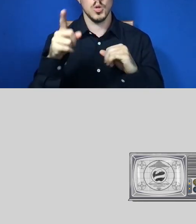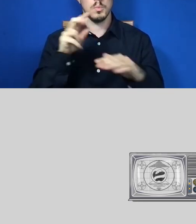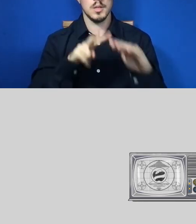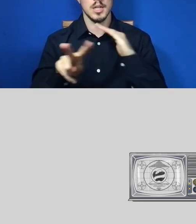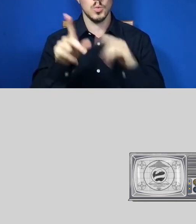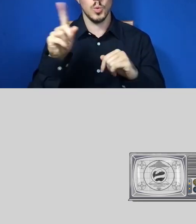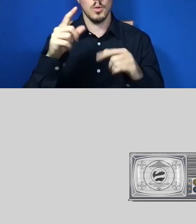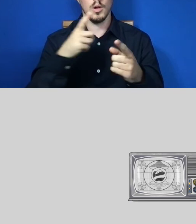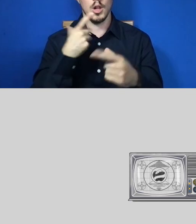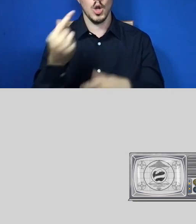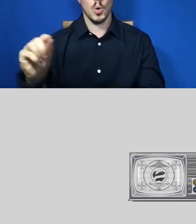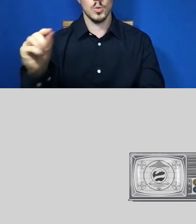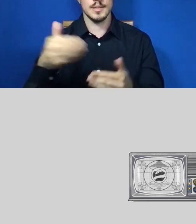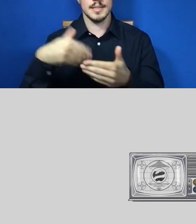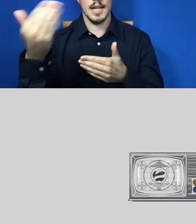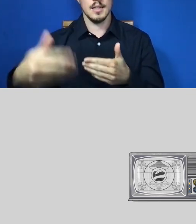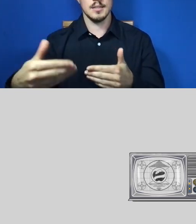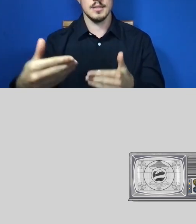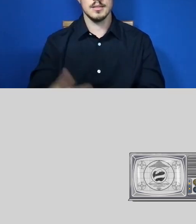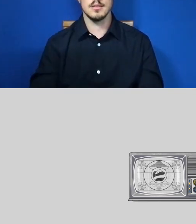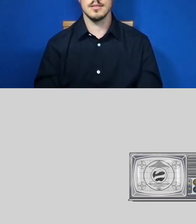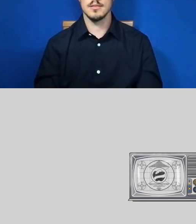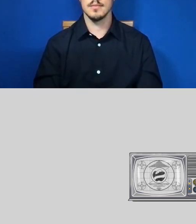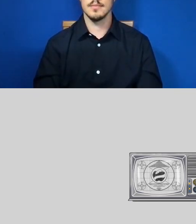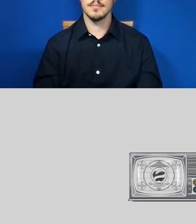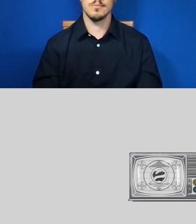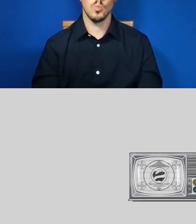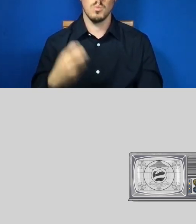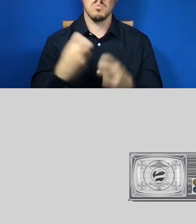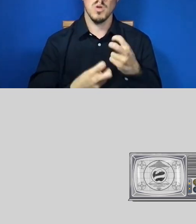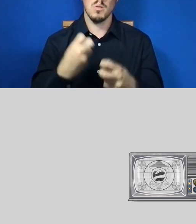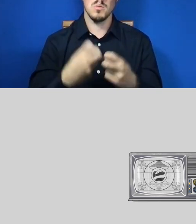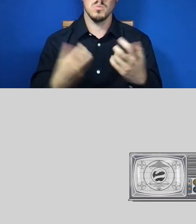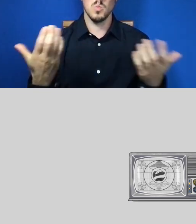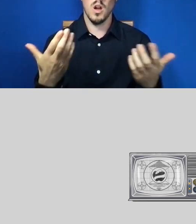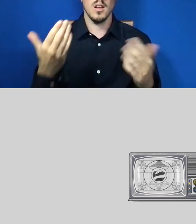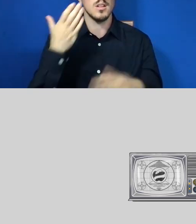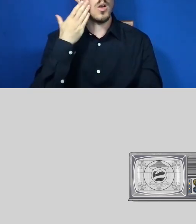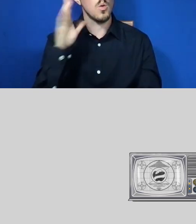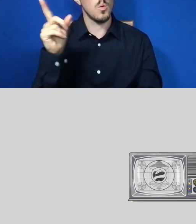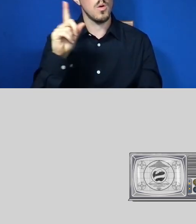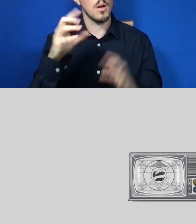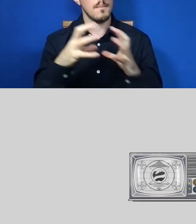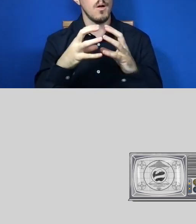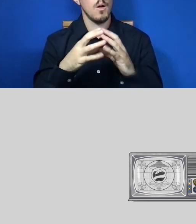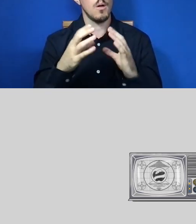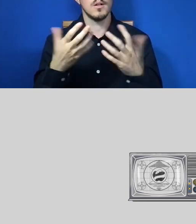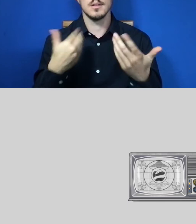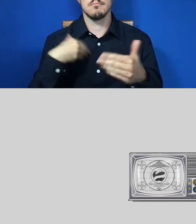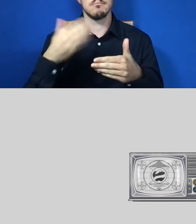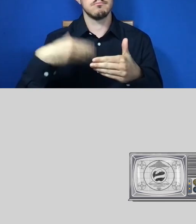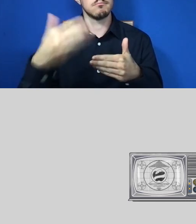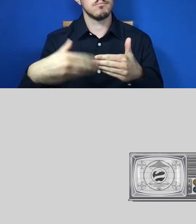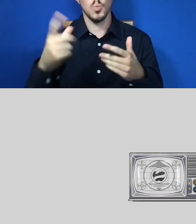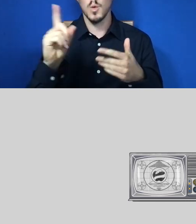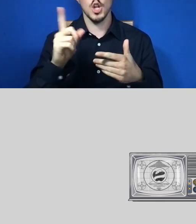can you predict where the ball will go next? Well there's a problem, you don't know where the ball will go next